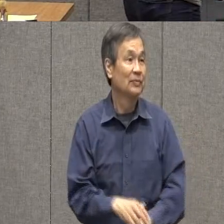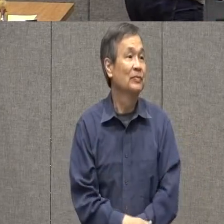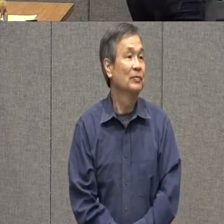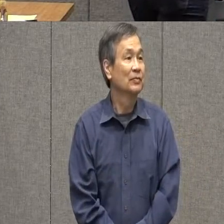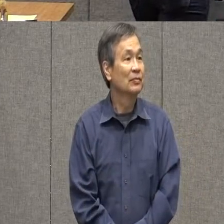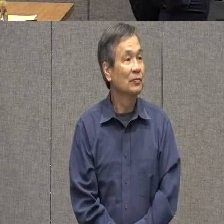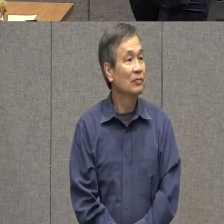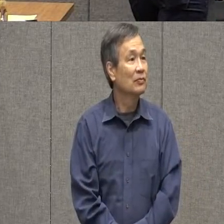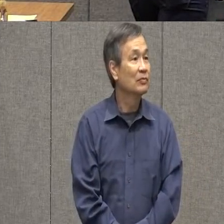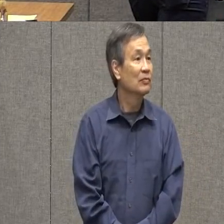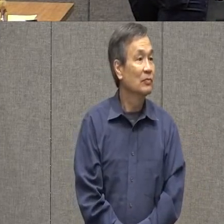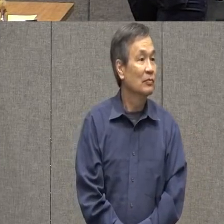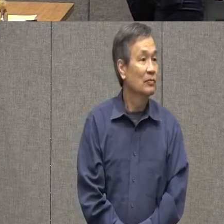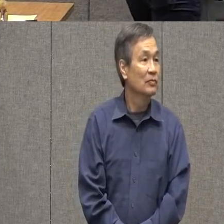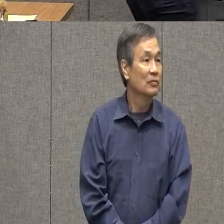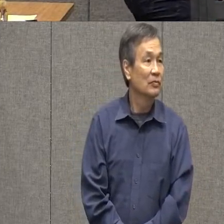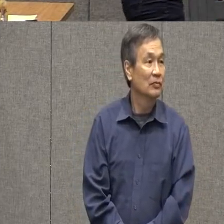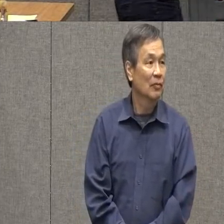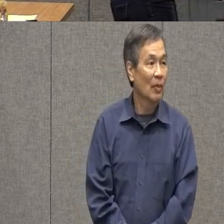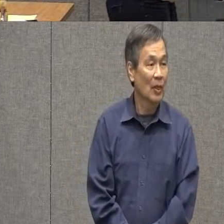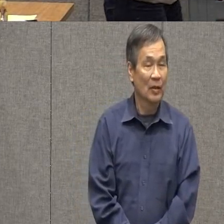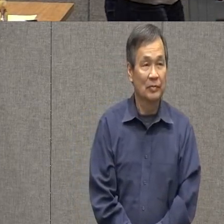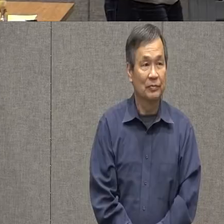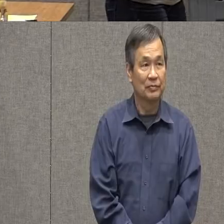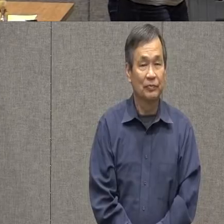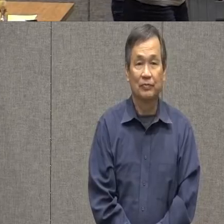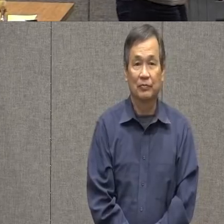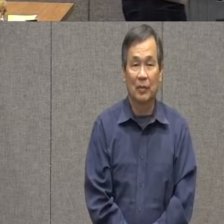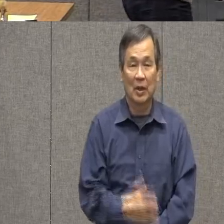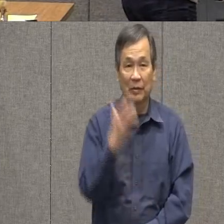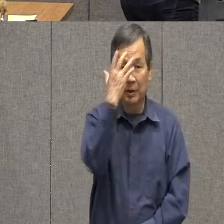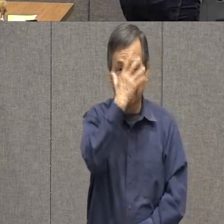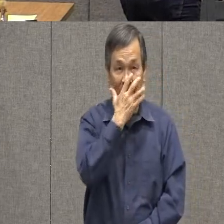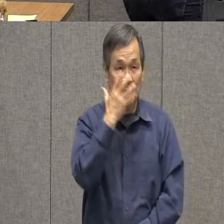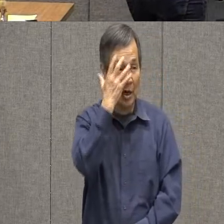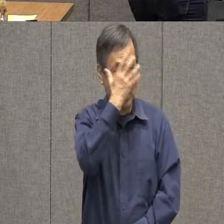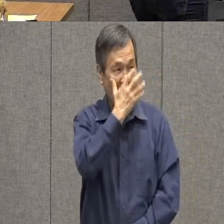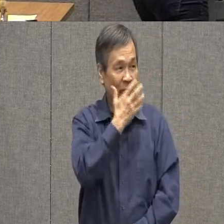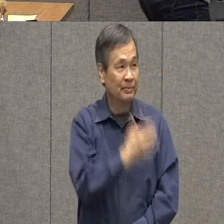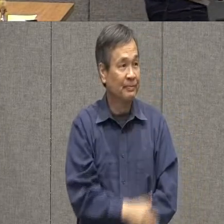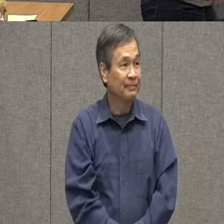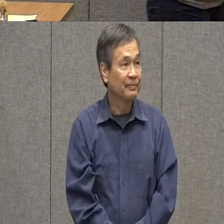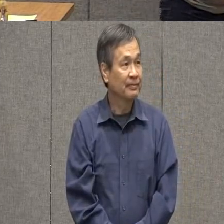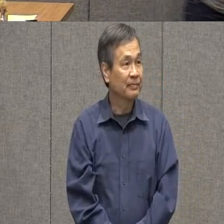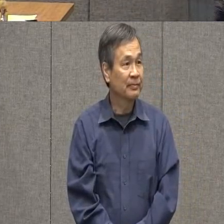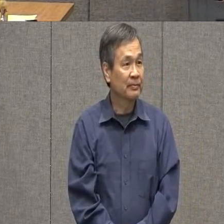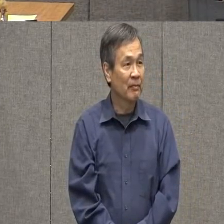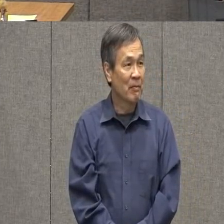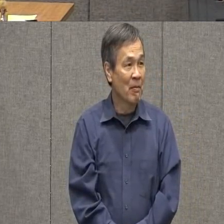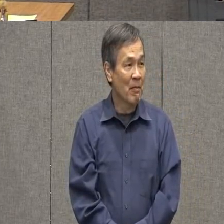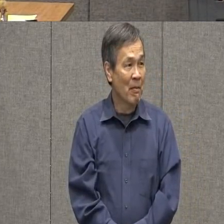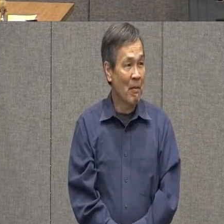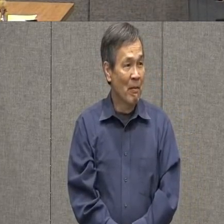Okay, I'm gonna start with her head which is gonna be a simple oval. And when I look at her shoulders,